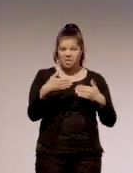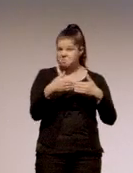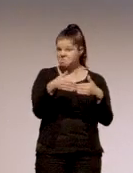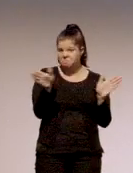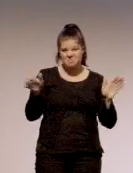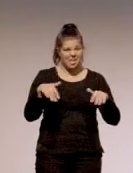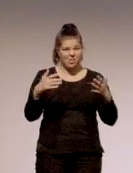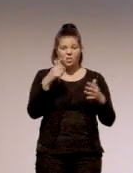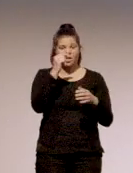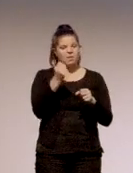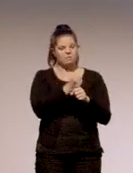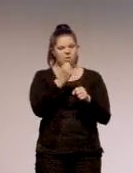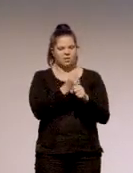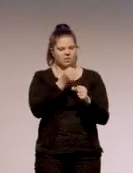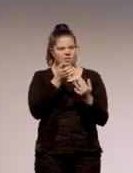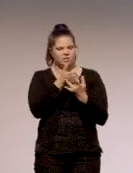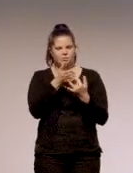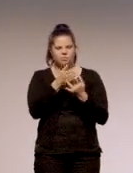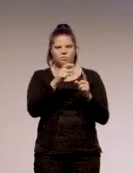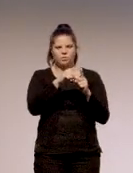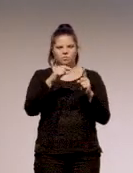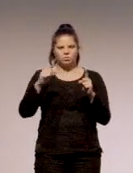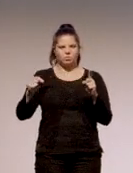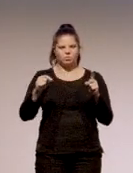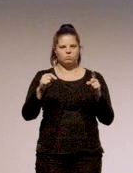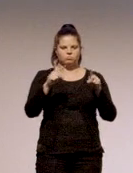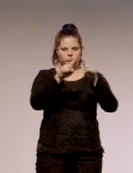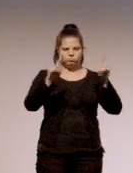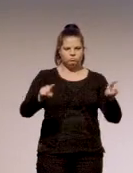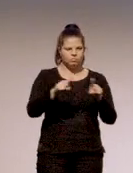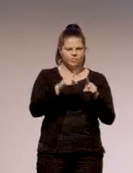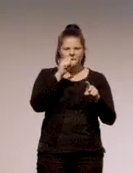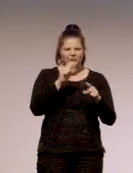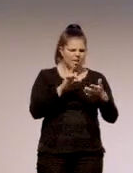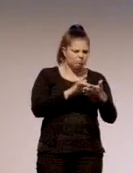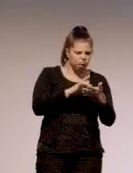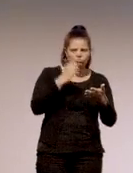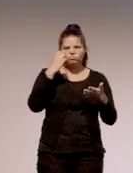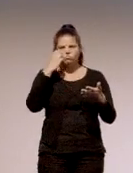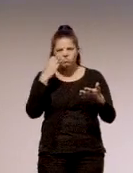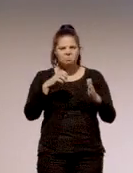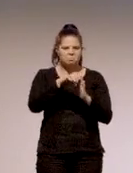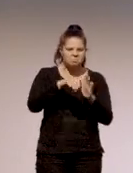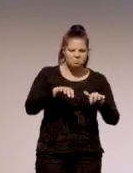accessible digital platforms that are easy to navigate and read, work on different devices and consider good design and colour